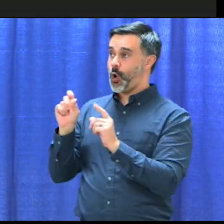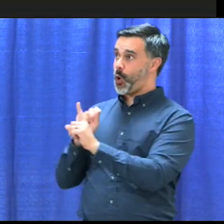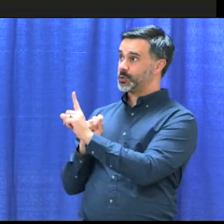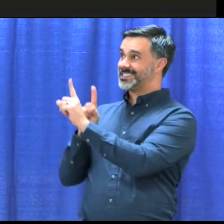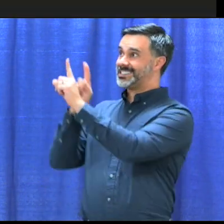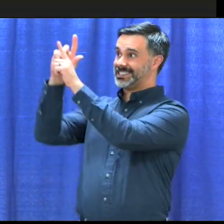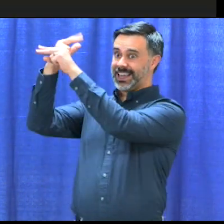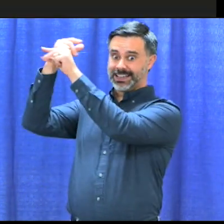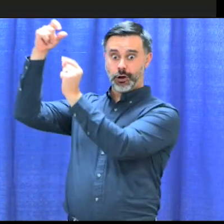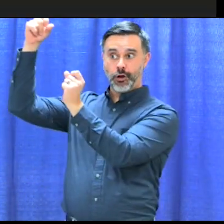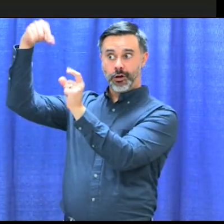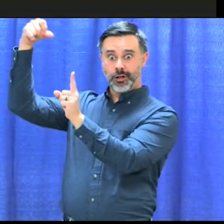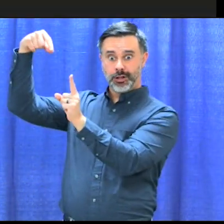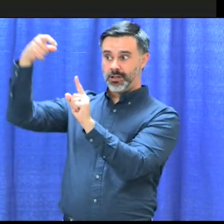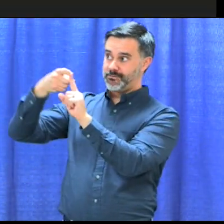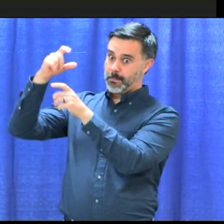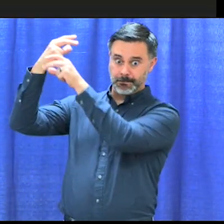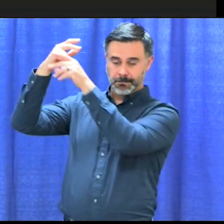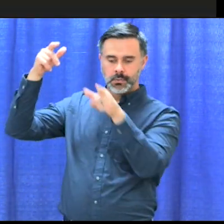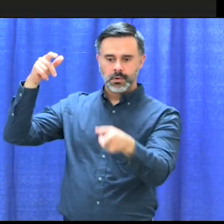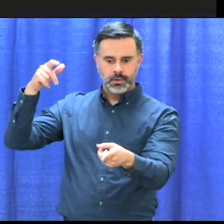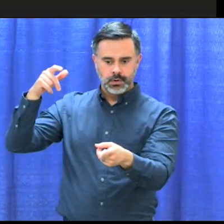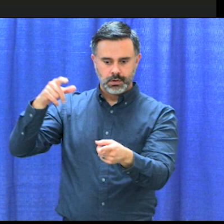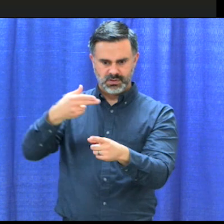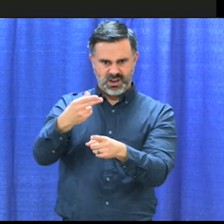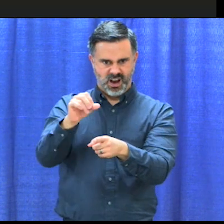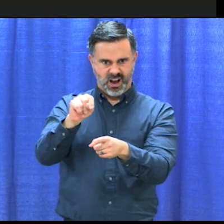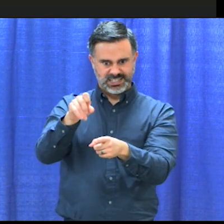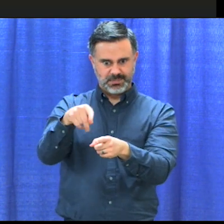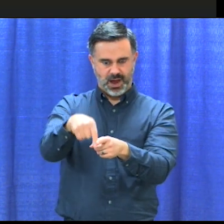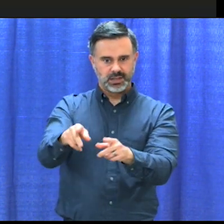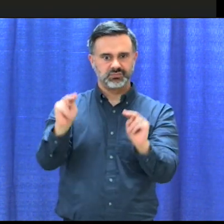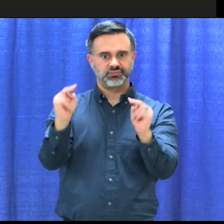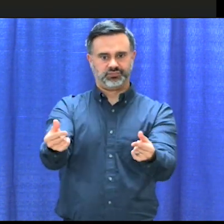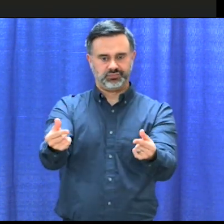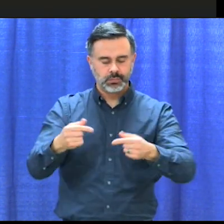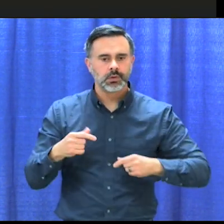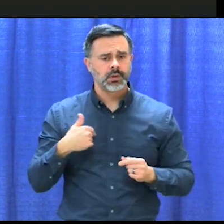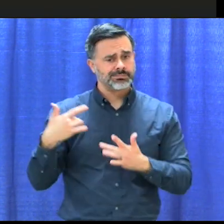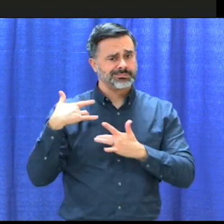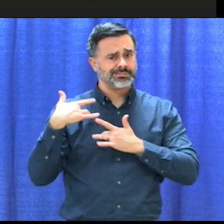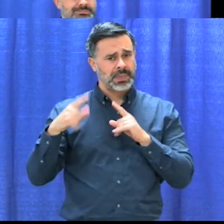So I worry that in time this is going to take for the infrastructure to come up those folks